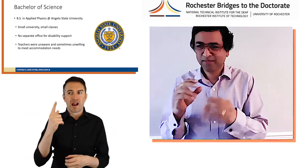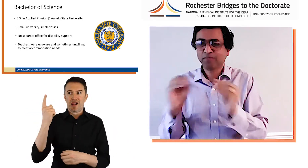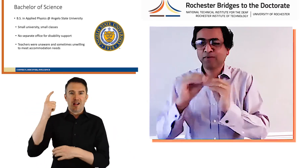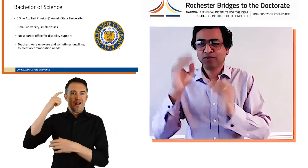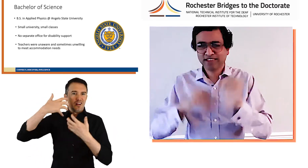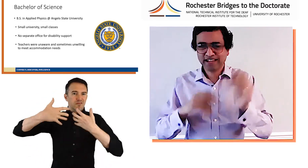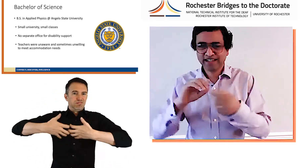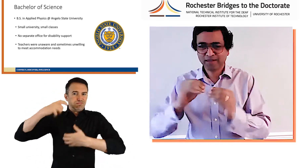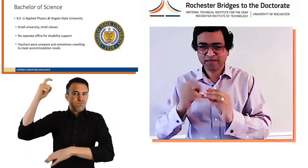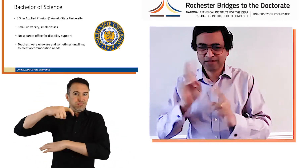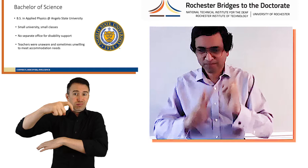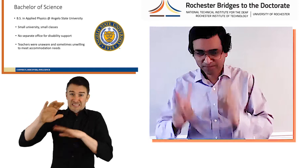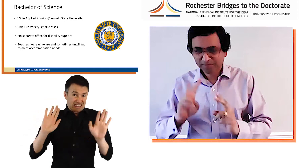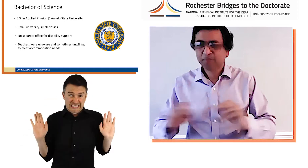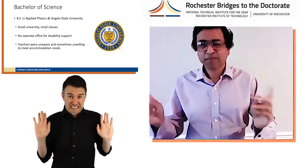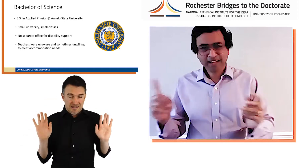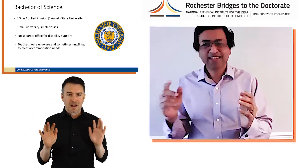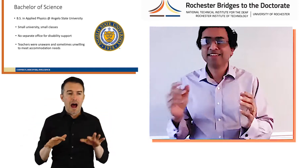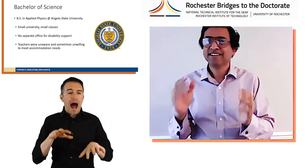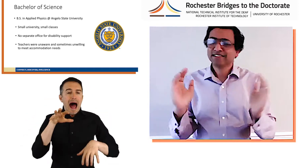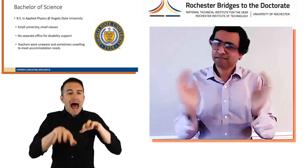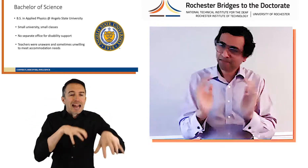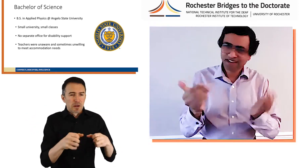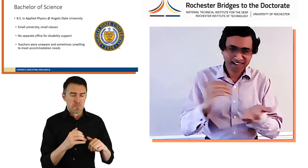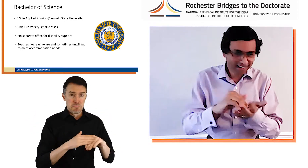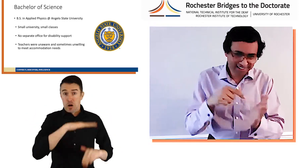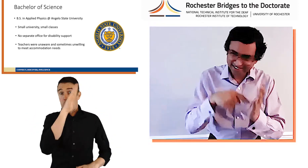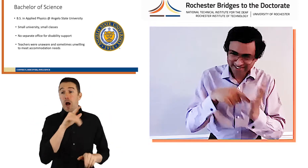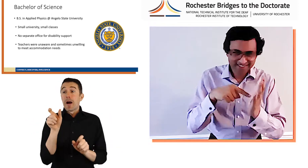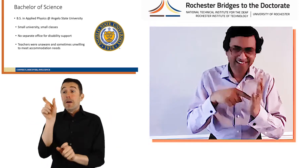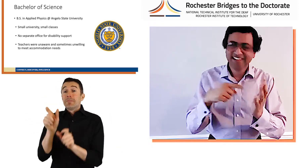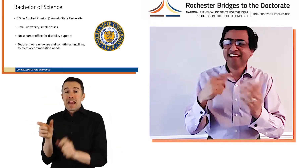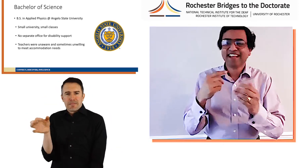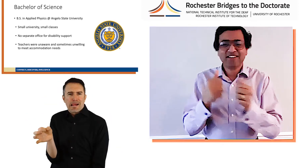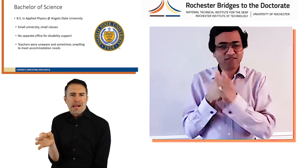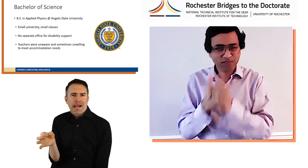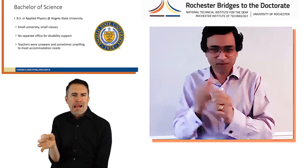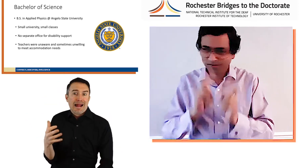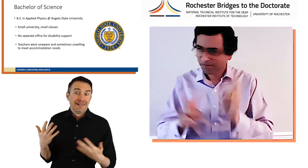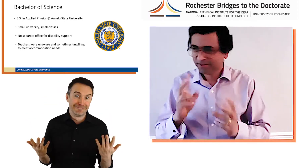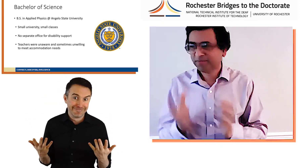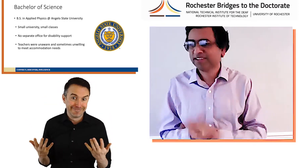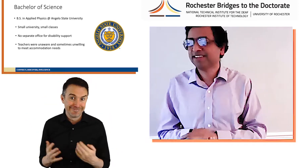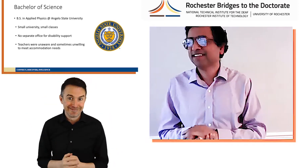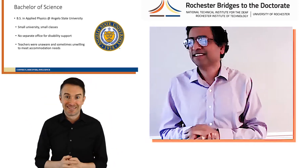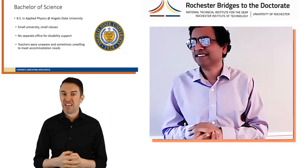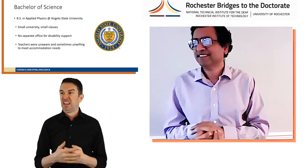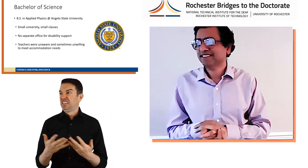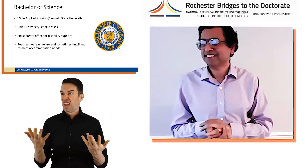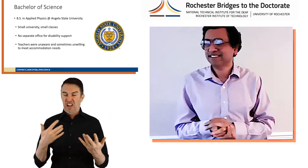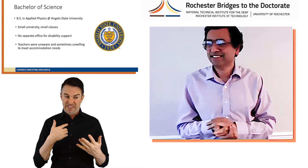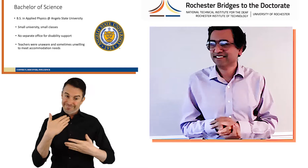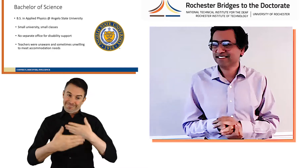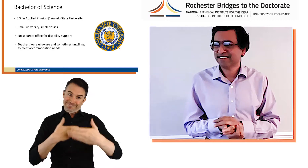Mostly cows and sheep. There are more cows and sheep than there are people, but again, the college was very small, so I was able to use the same strategies